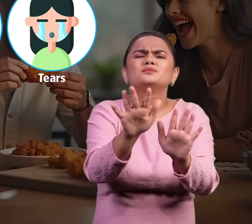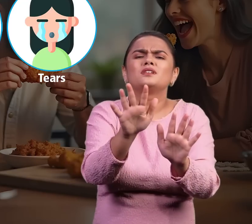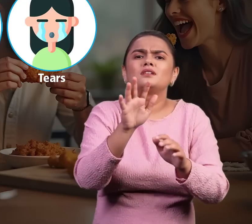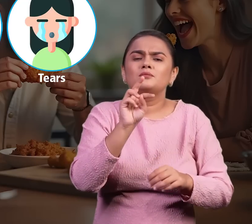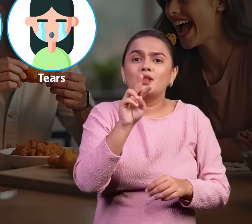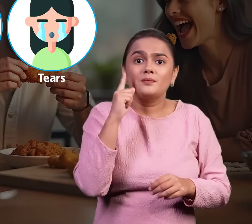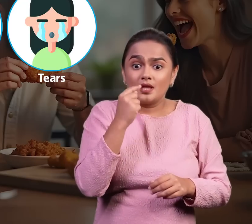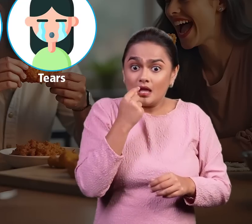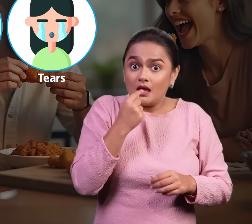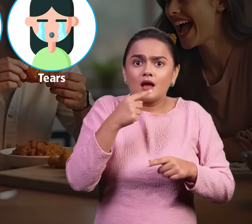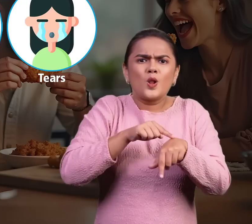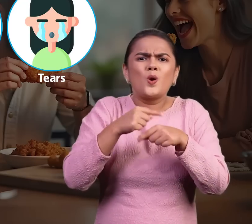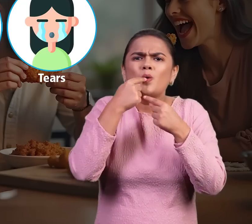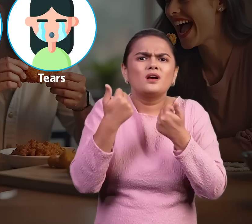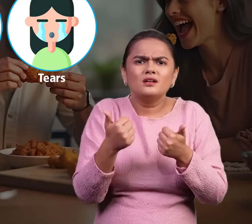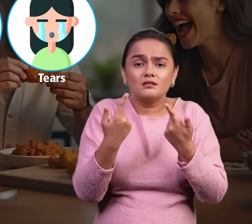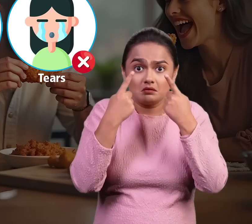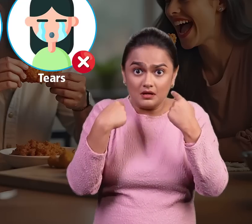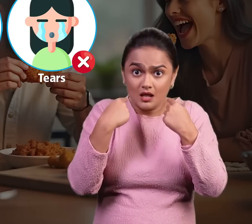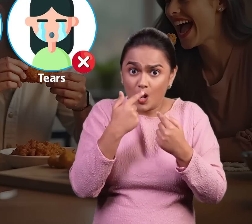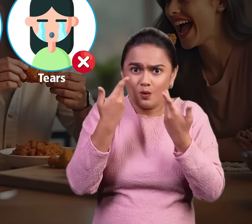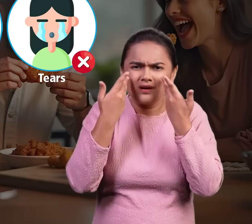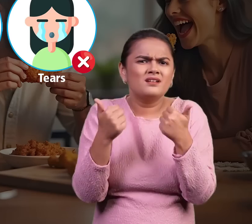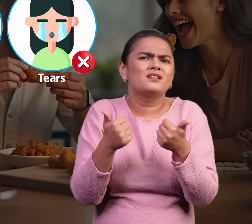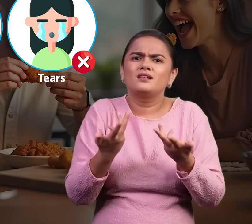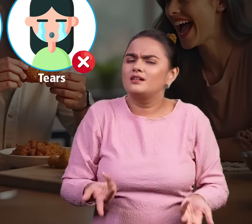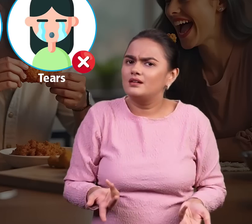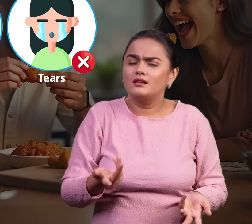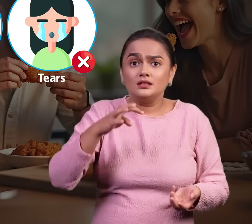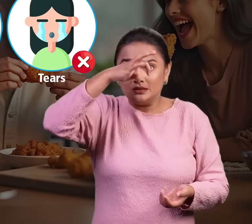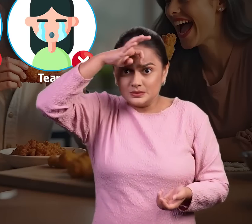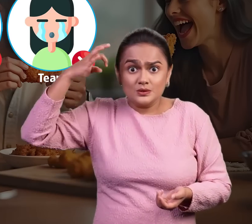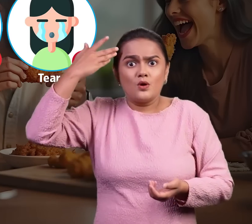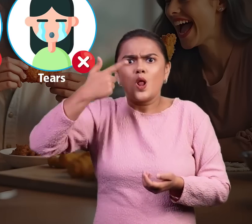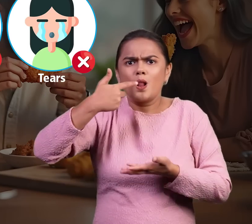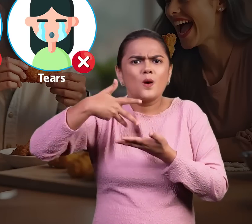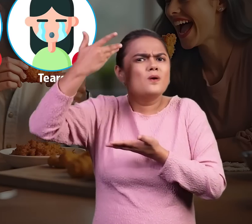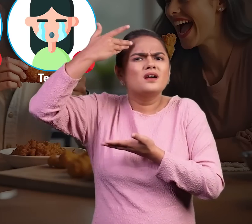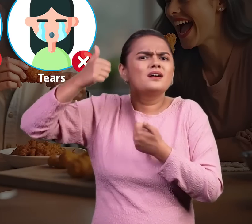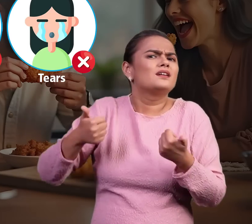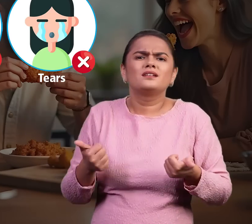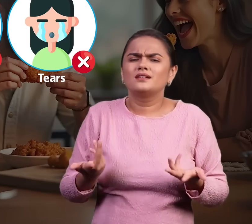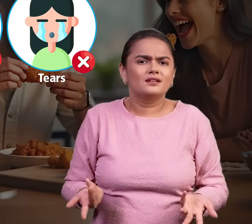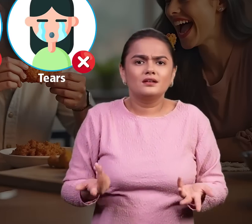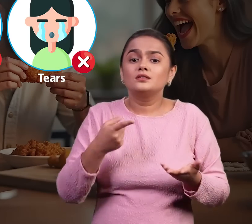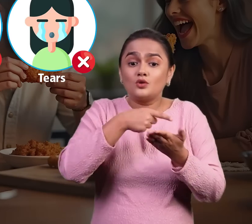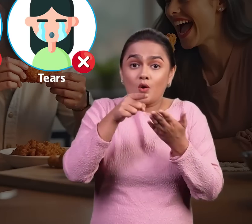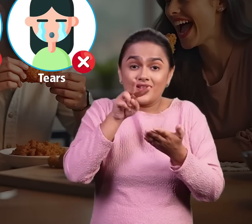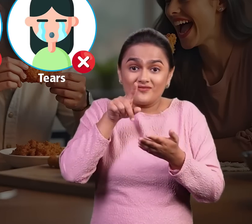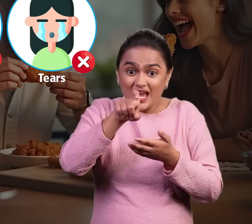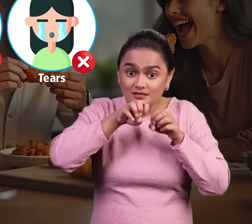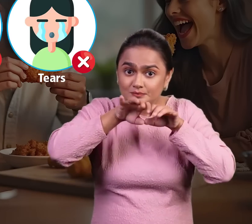The virus does not transmit through saliva, tears or sweat.